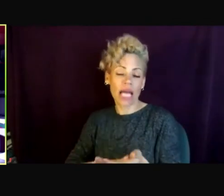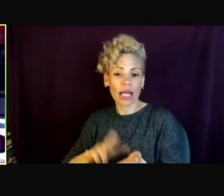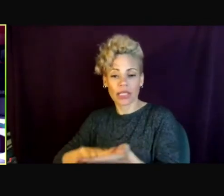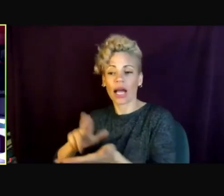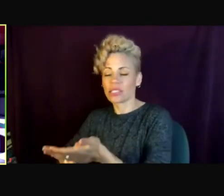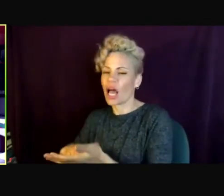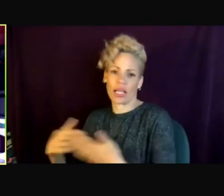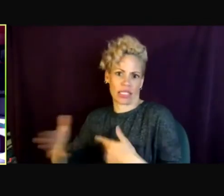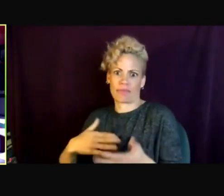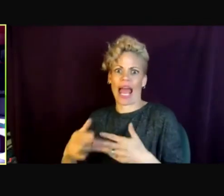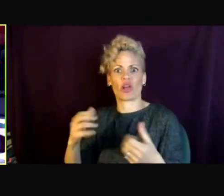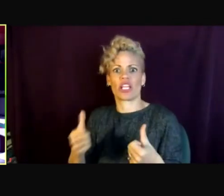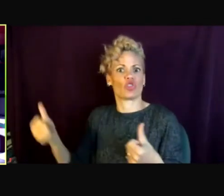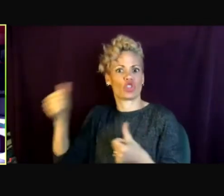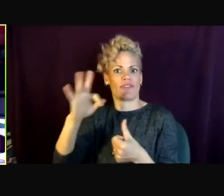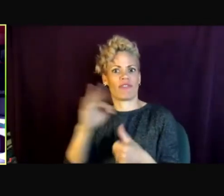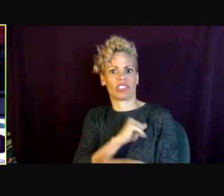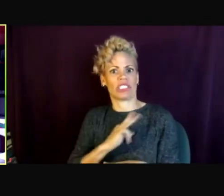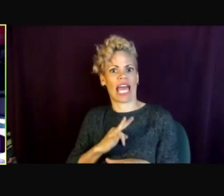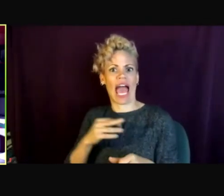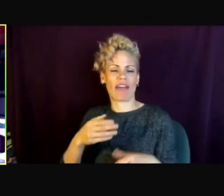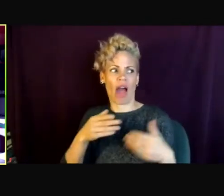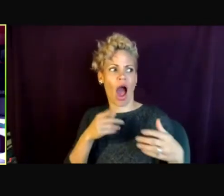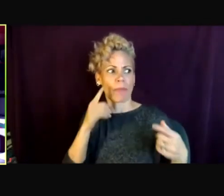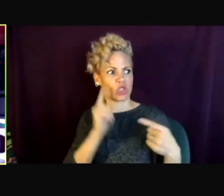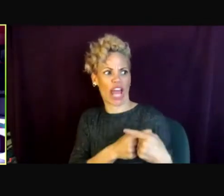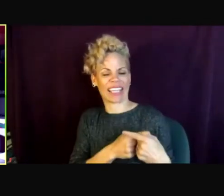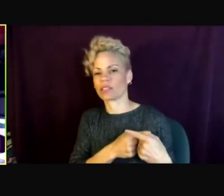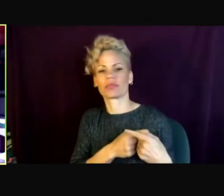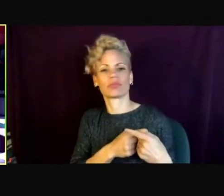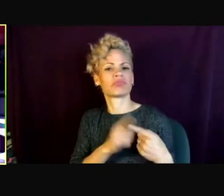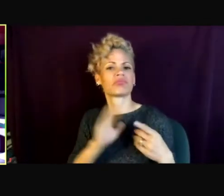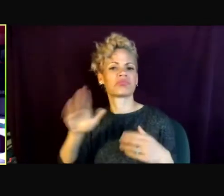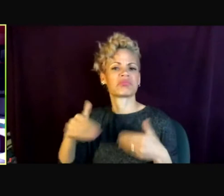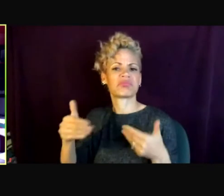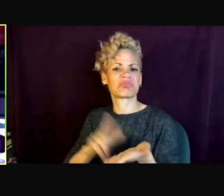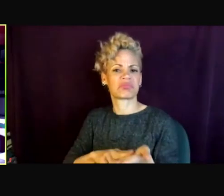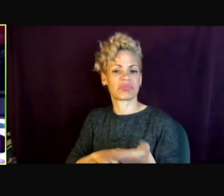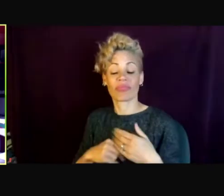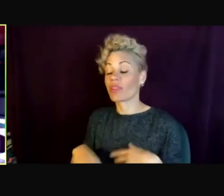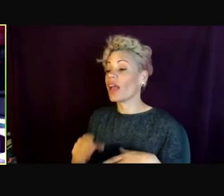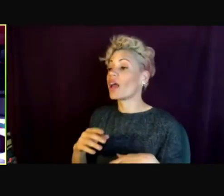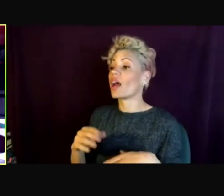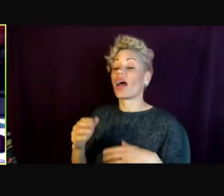Then the Supreme Court, after like 10 years, some cases went up to the Supreme Court